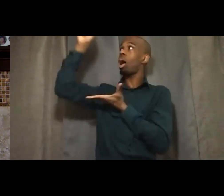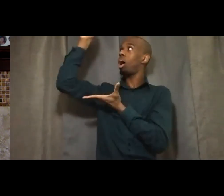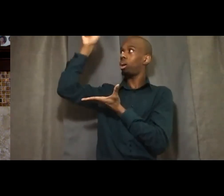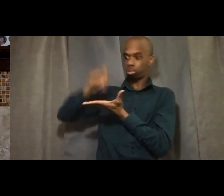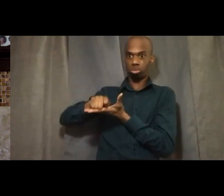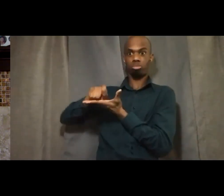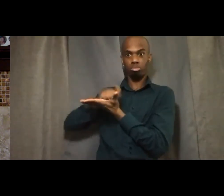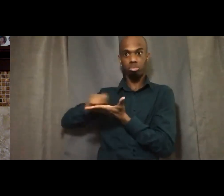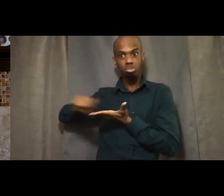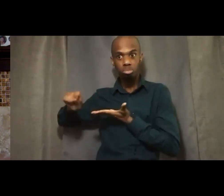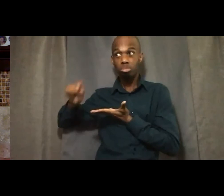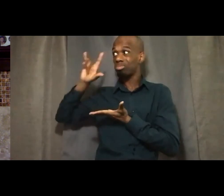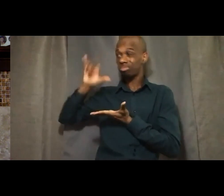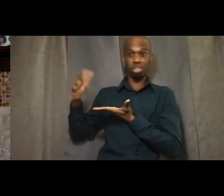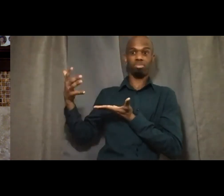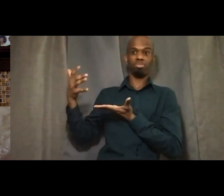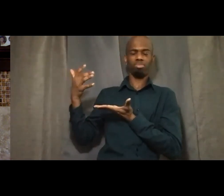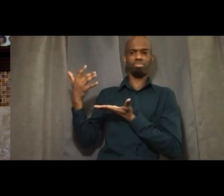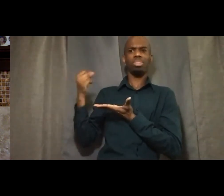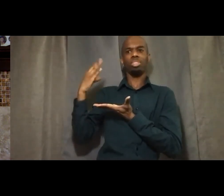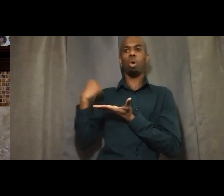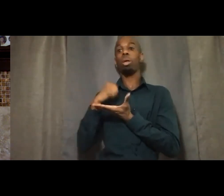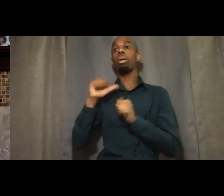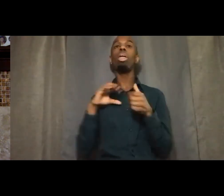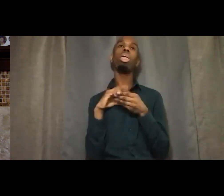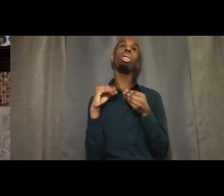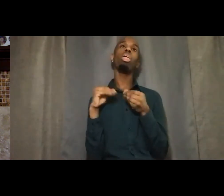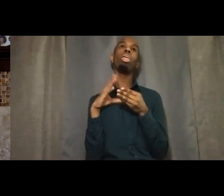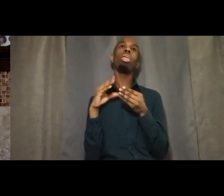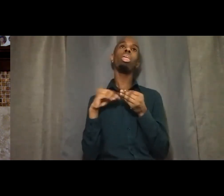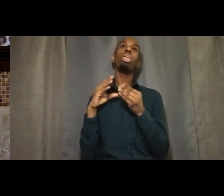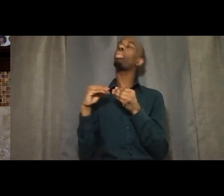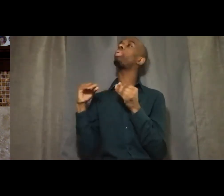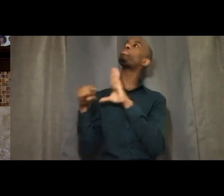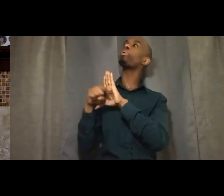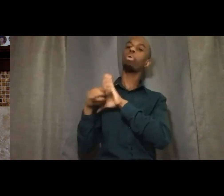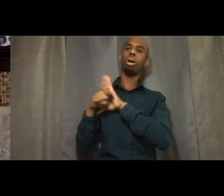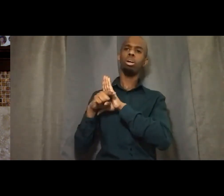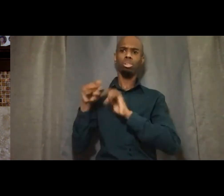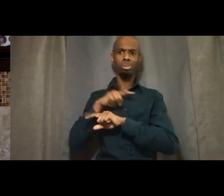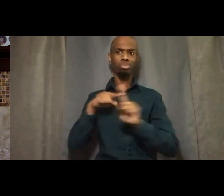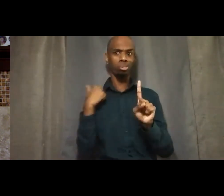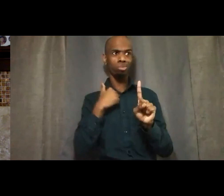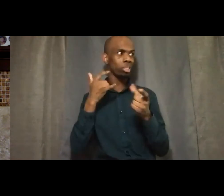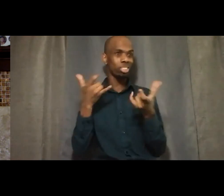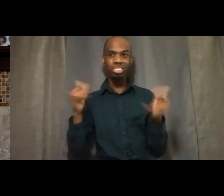but all of us shop at, I don't go to Walmart. But I do go to Target, right. All of us can think about how